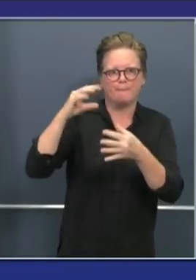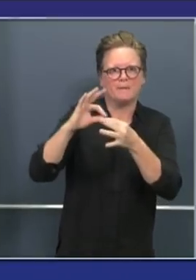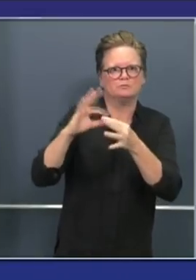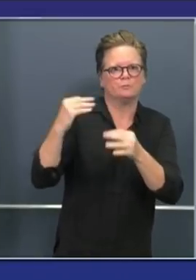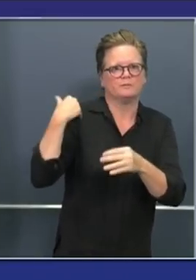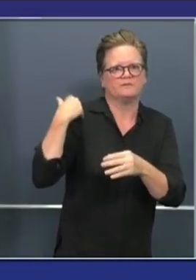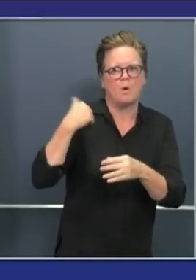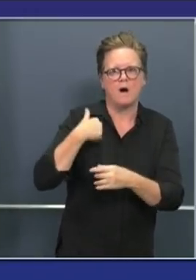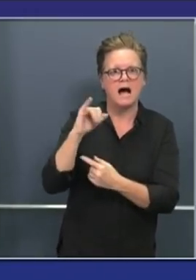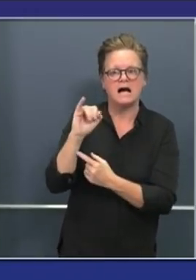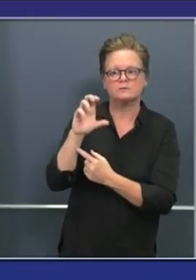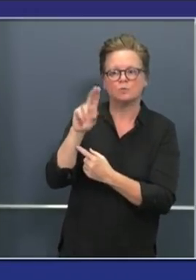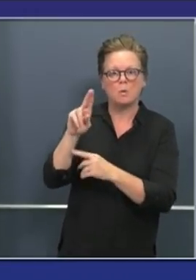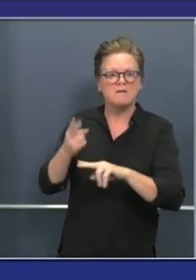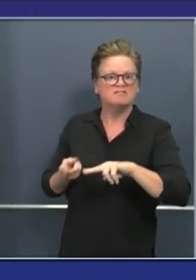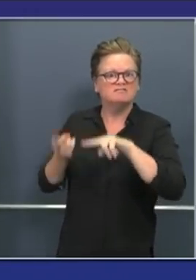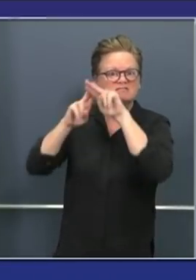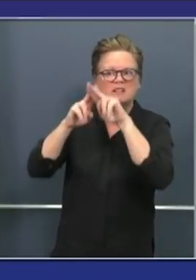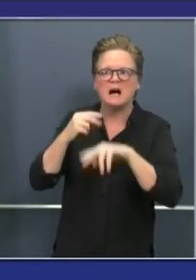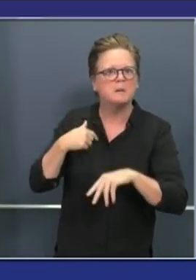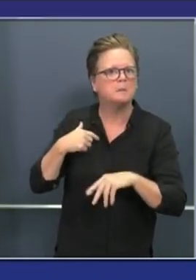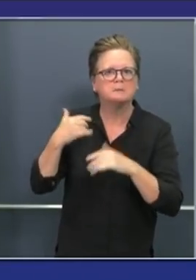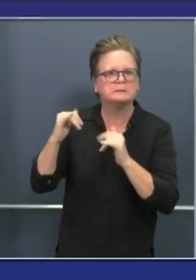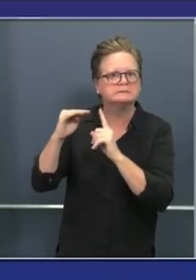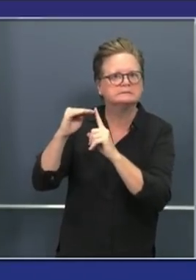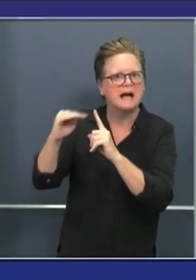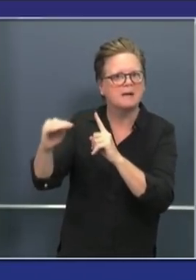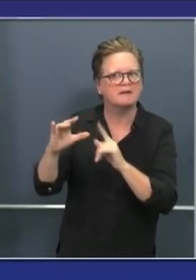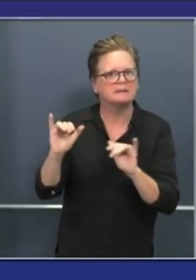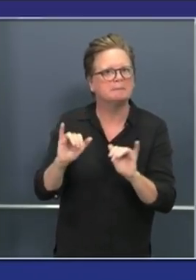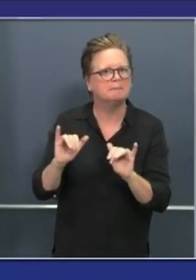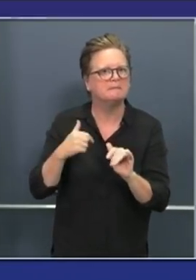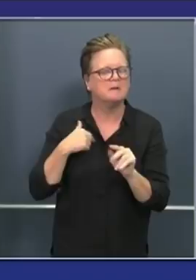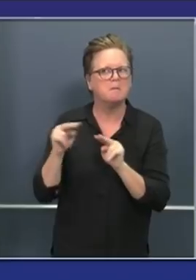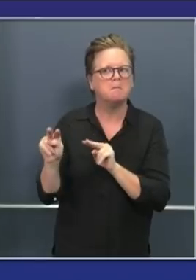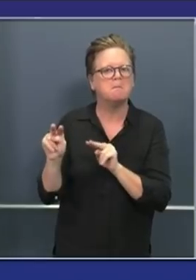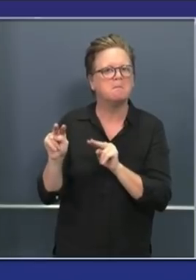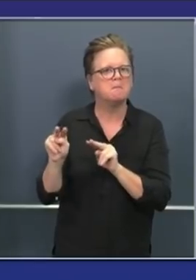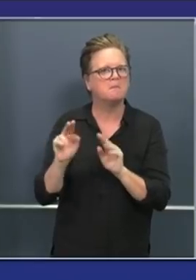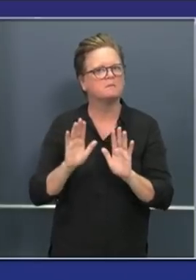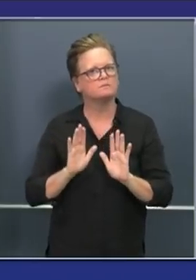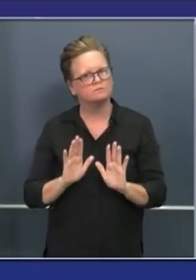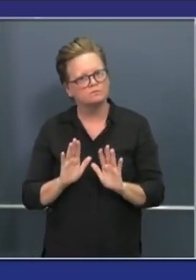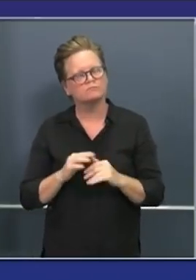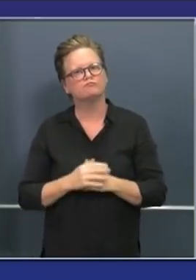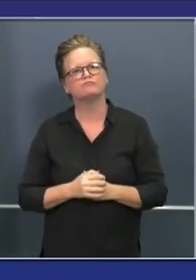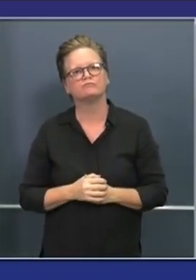TWO WEEKS IN ICU CASES. BUT NONETHELESS, THIS IS A SLIDE THAT REPRESENTS WHAT I DO